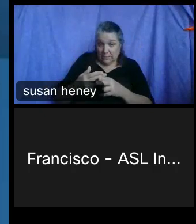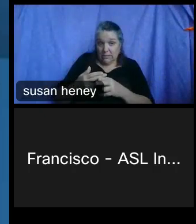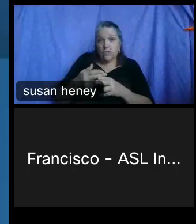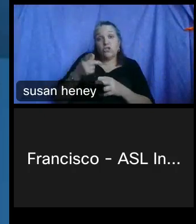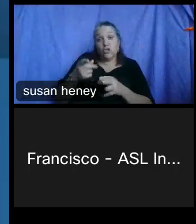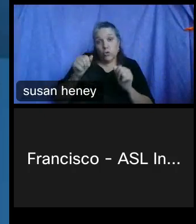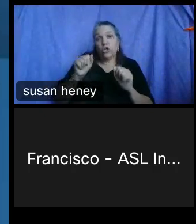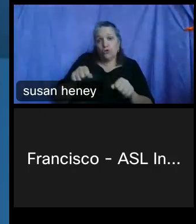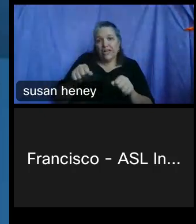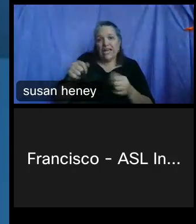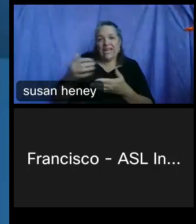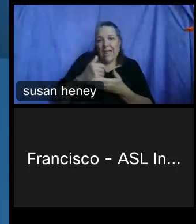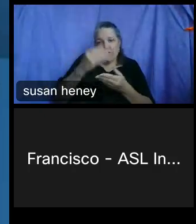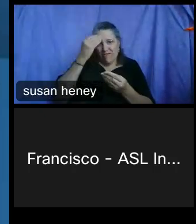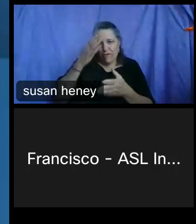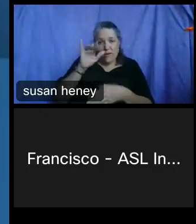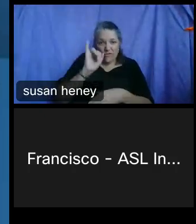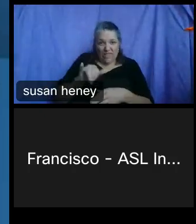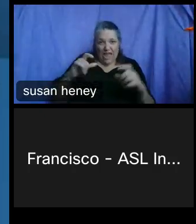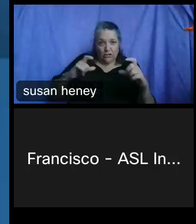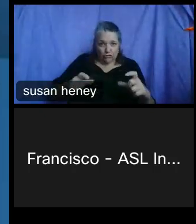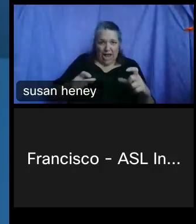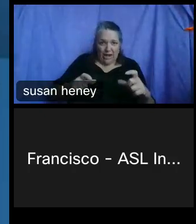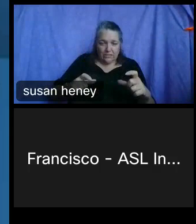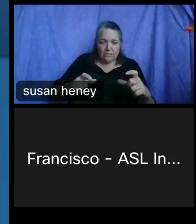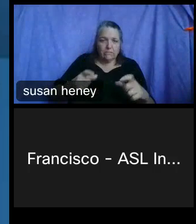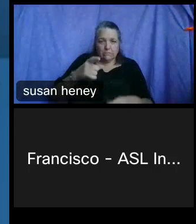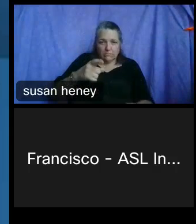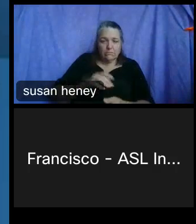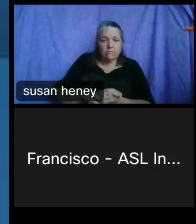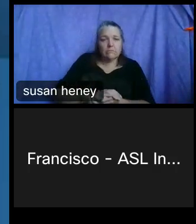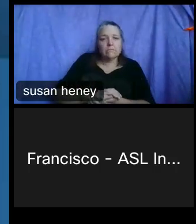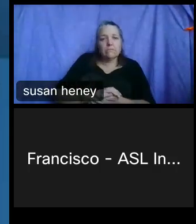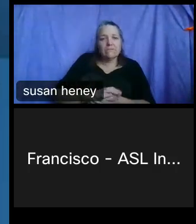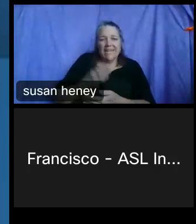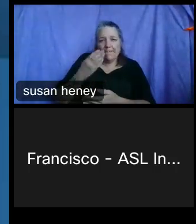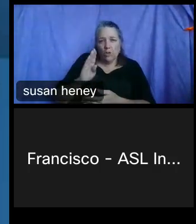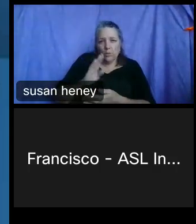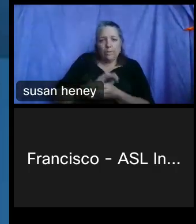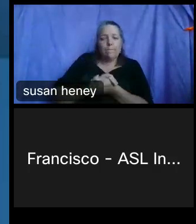census data for the census tract, or this puzzle piece that's highlighted in blue. Census tracts